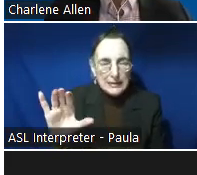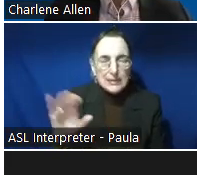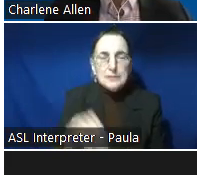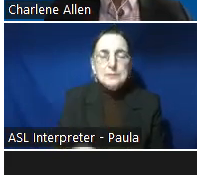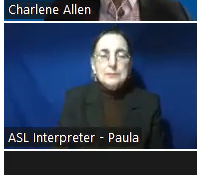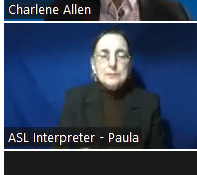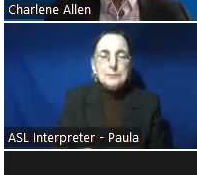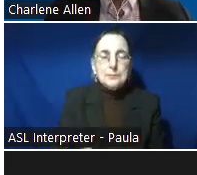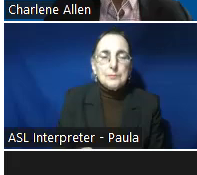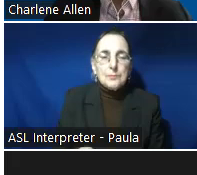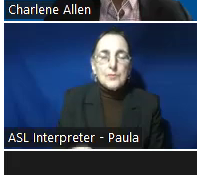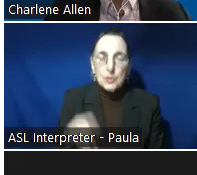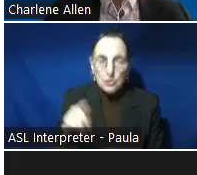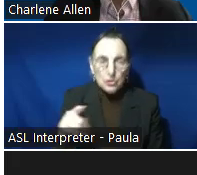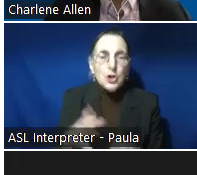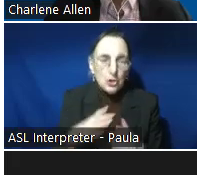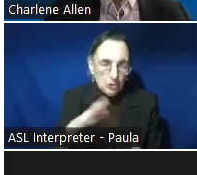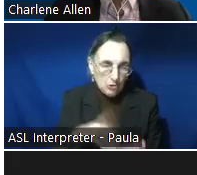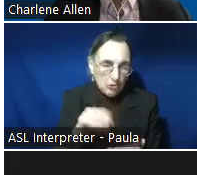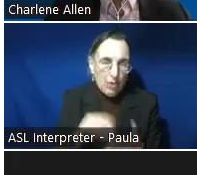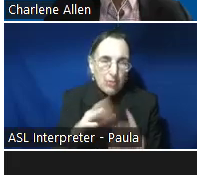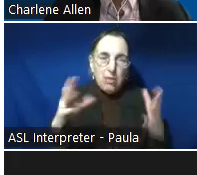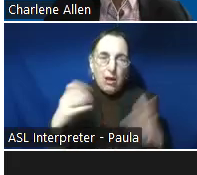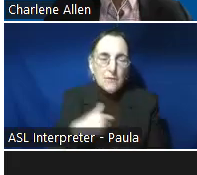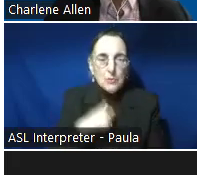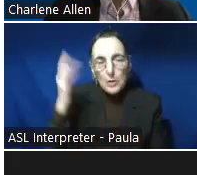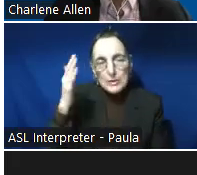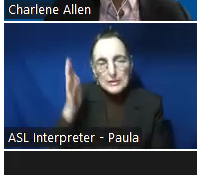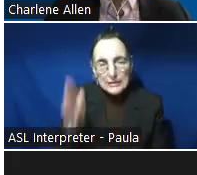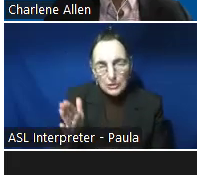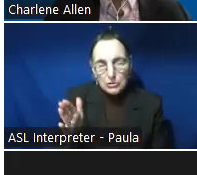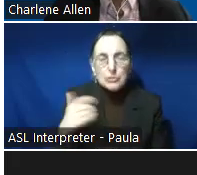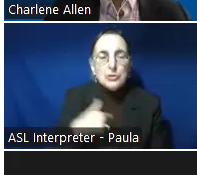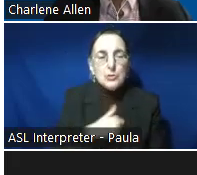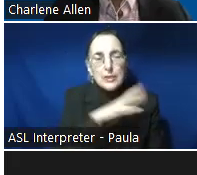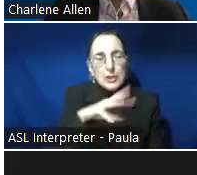You will learn a lot from our presenters and we built in a variety of opportunities